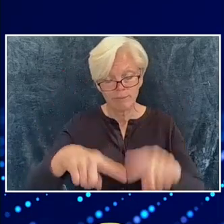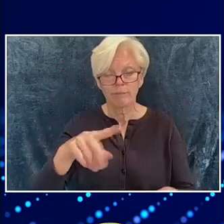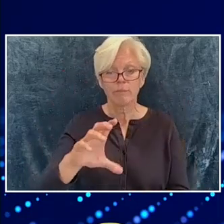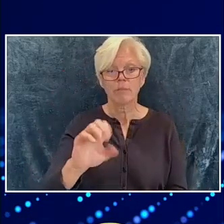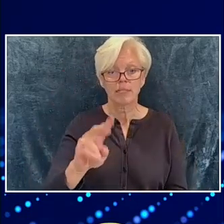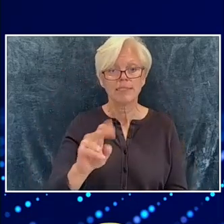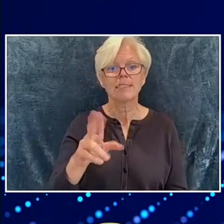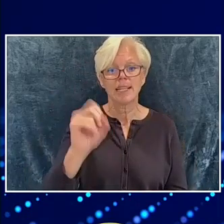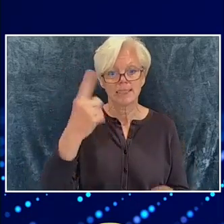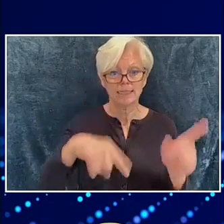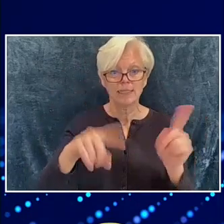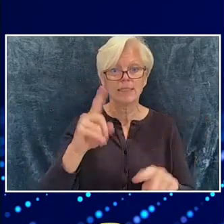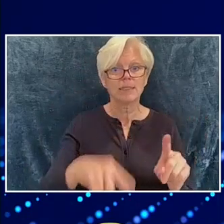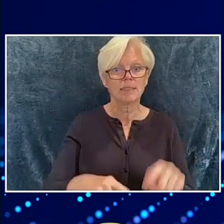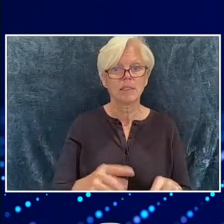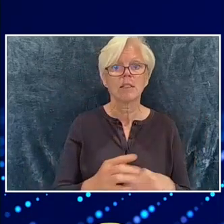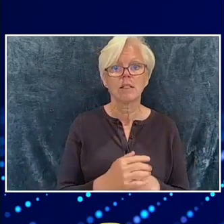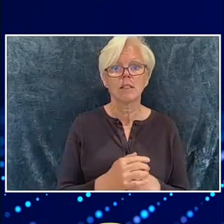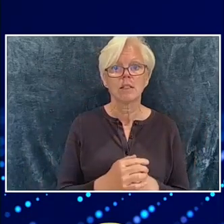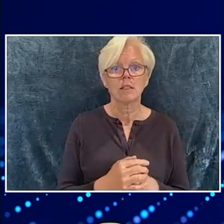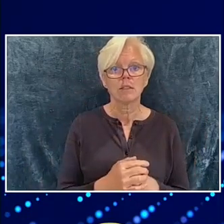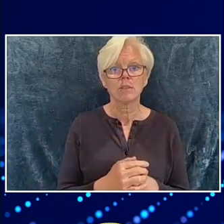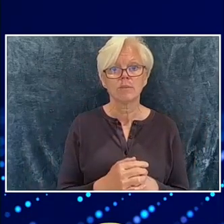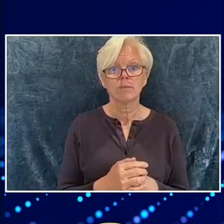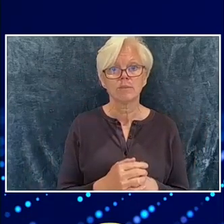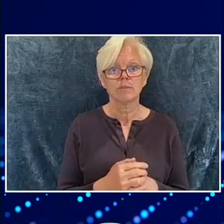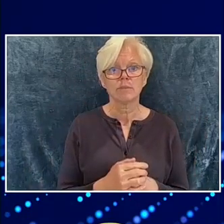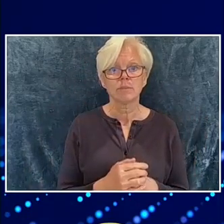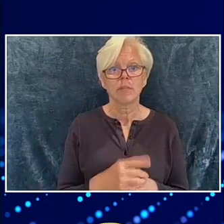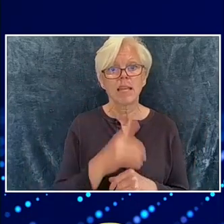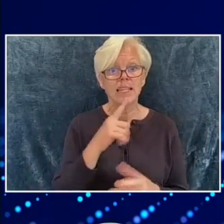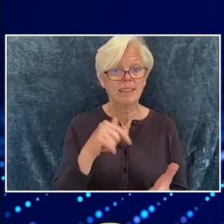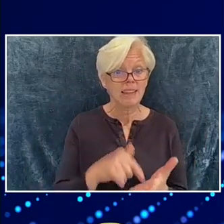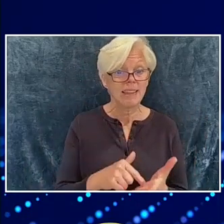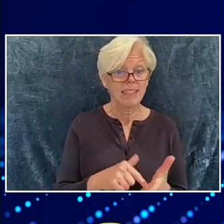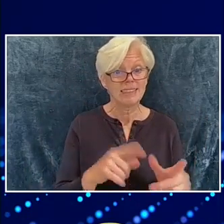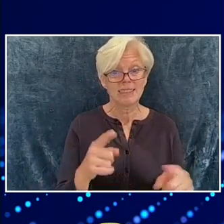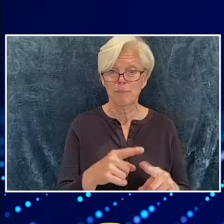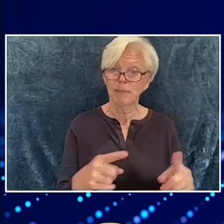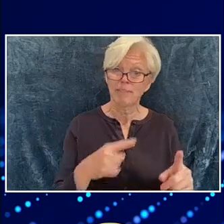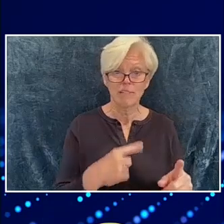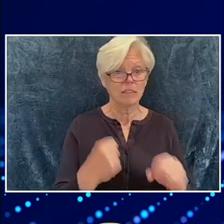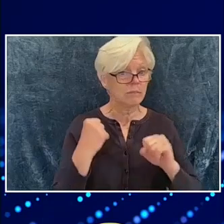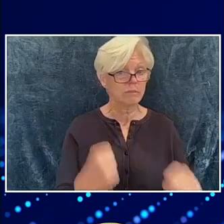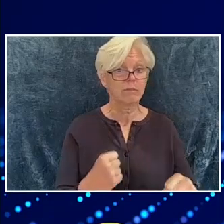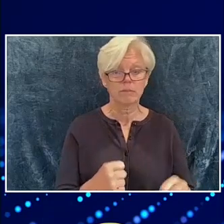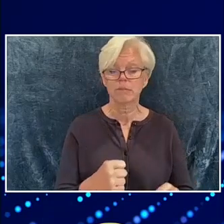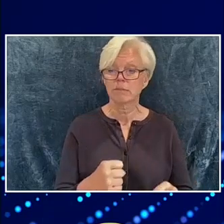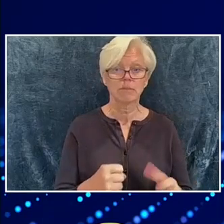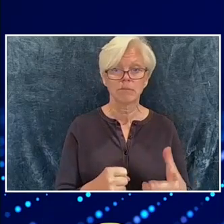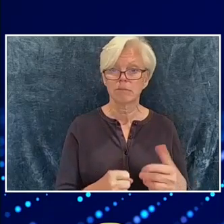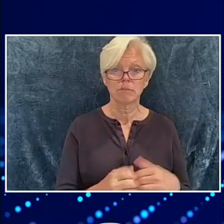you stand on this. Is this a nonstarter for you, or is this something you're